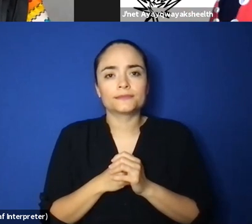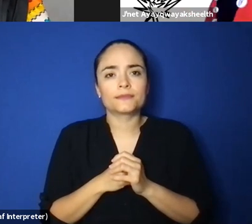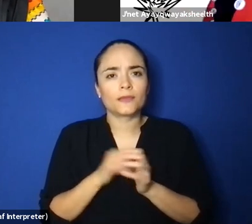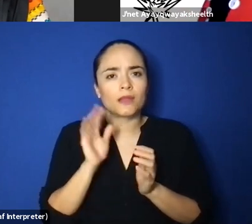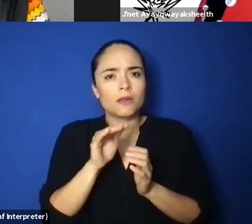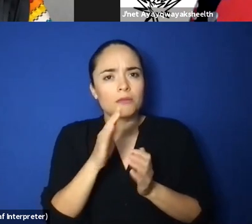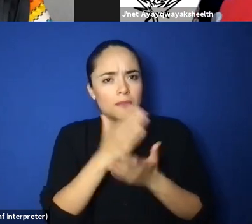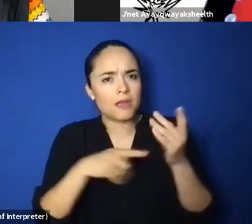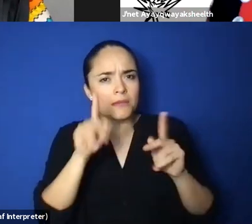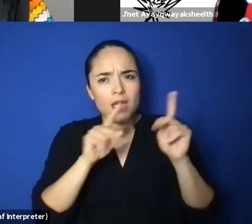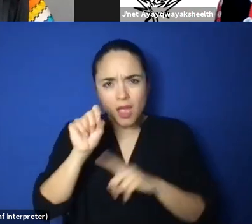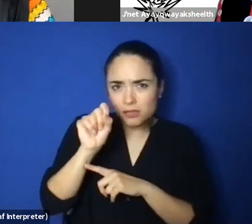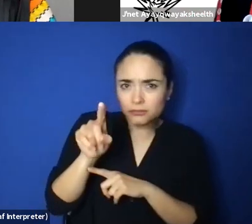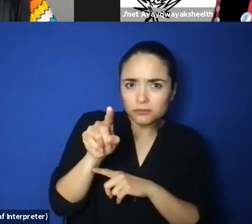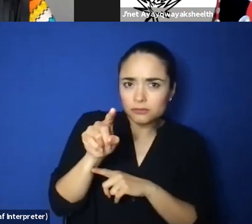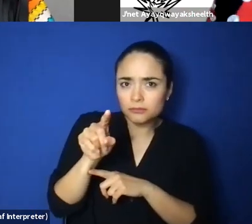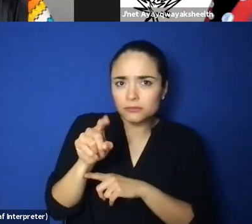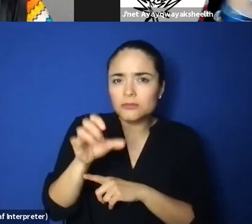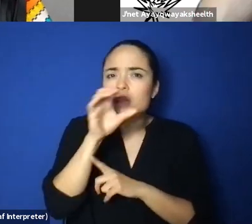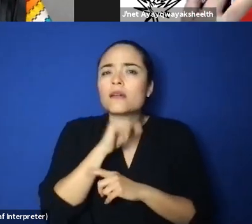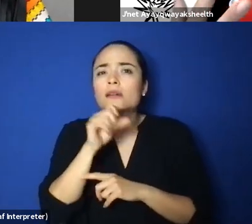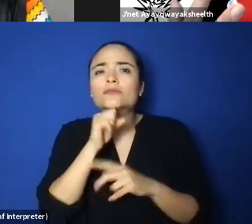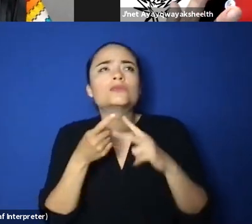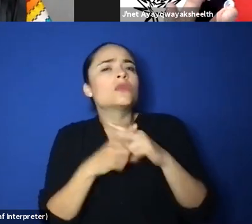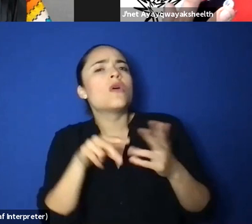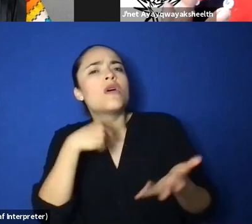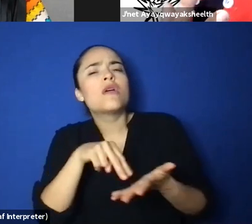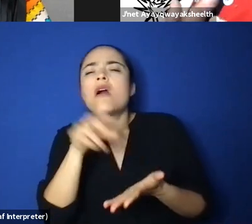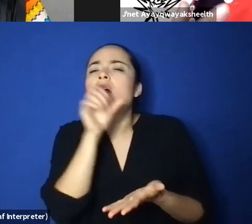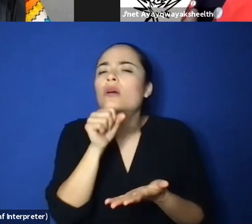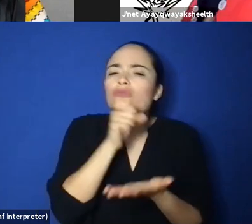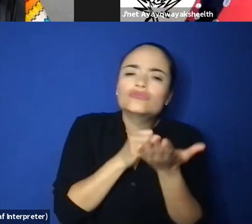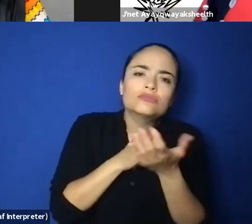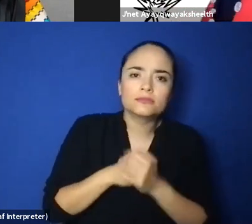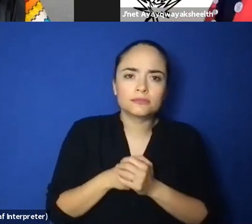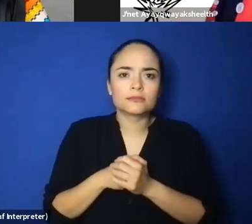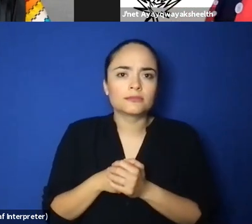started dancing, and what does it feel like to be a grass dancer. Those are